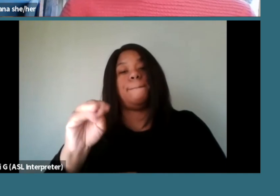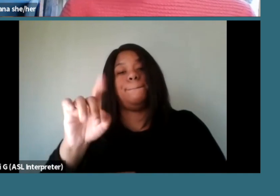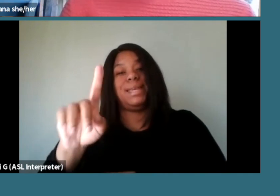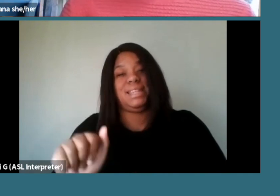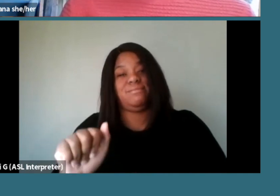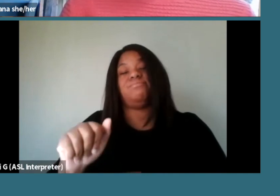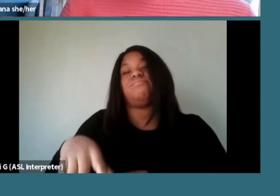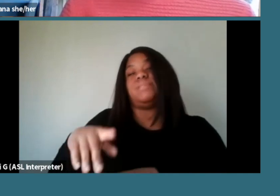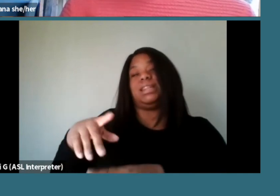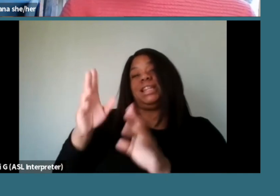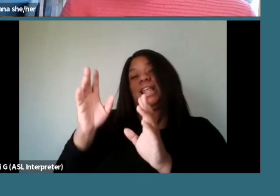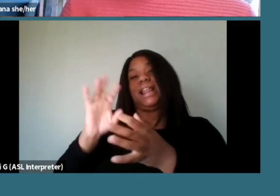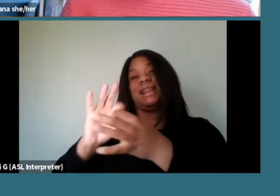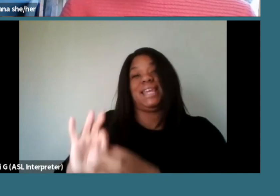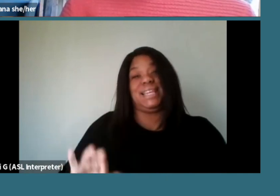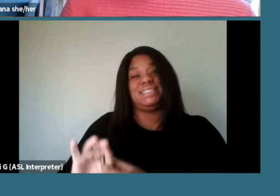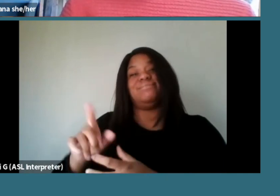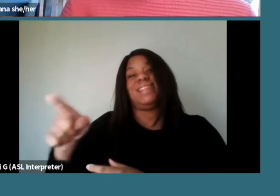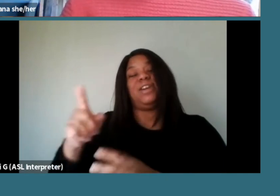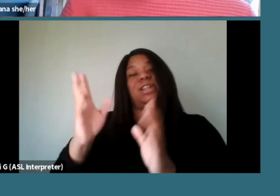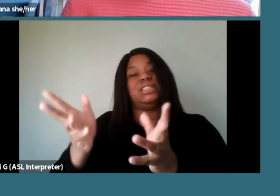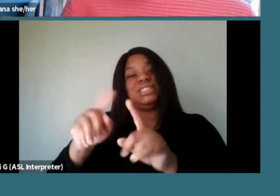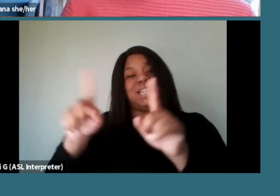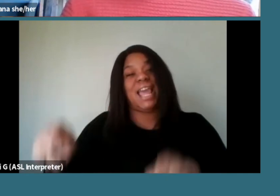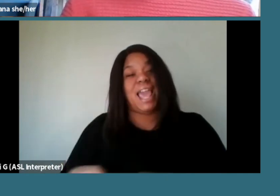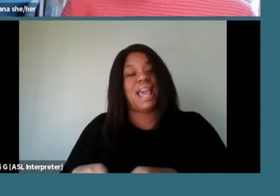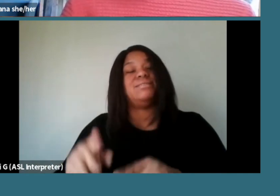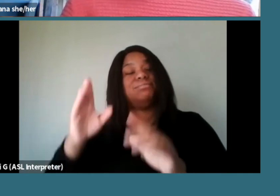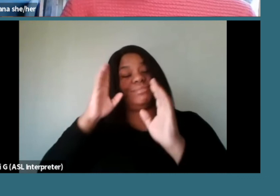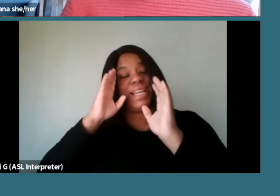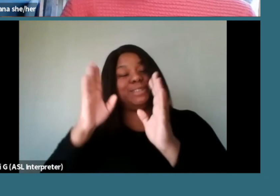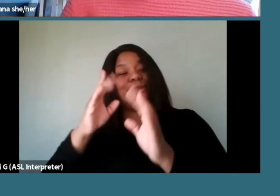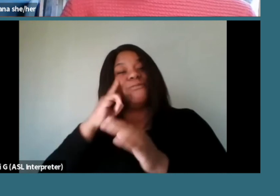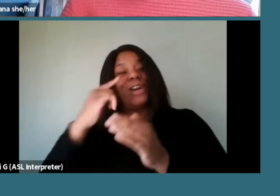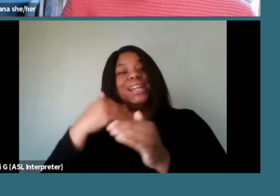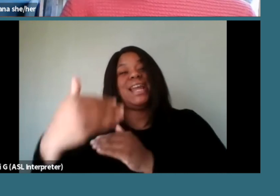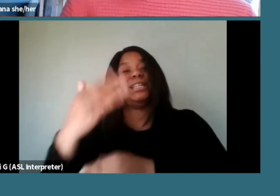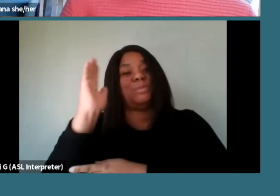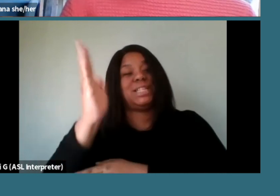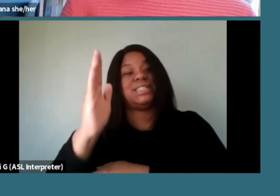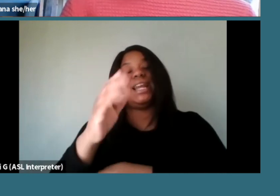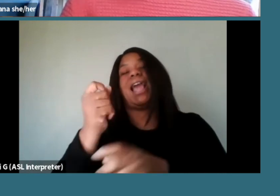You can stay tuned for more information about our next program in December, the CCAC's Annual Book Club fundraiser event.